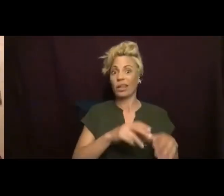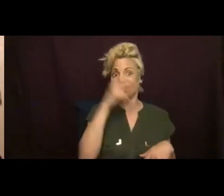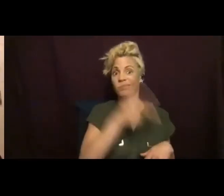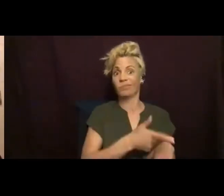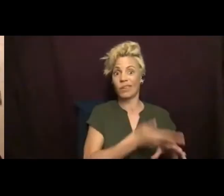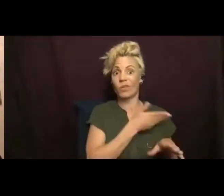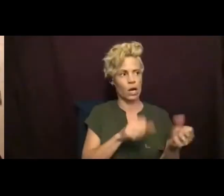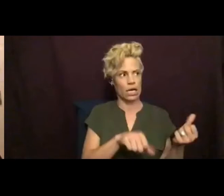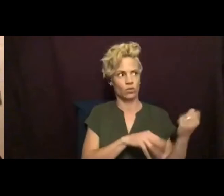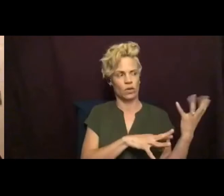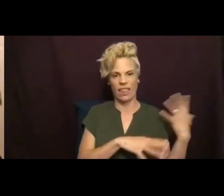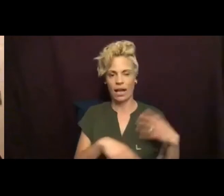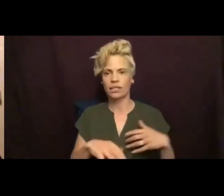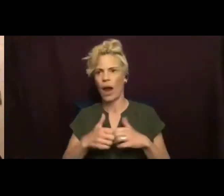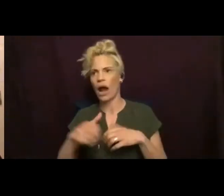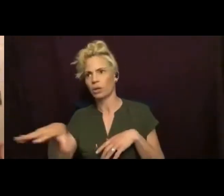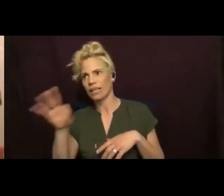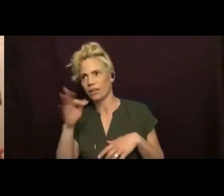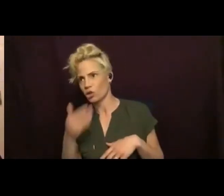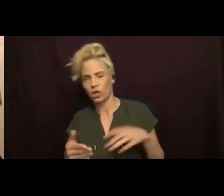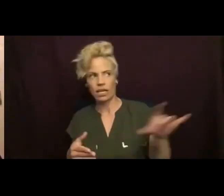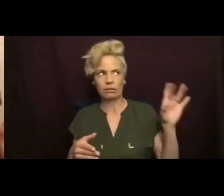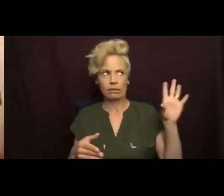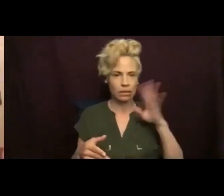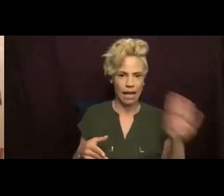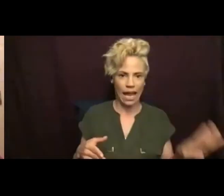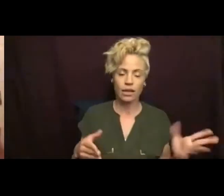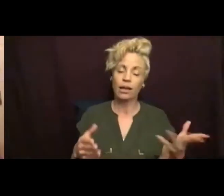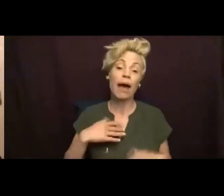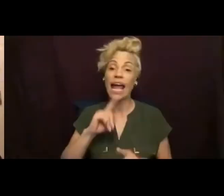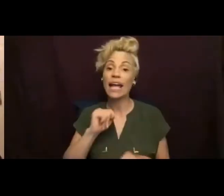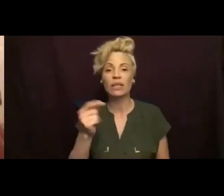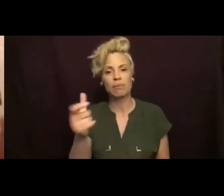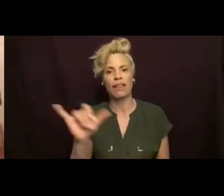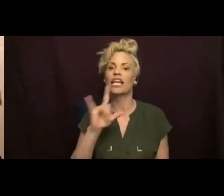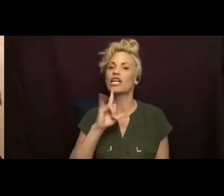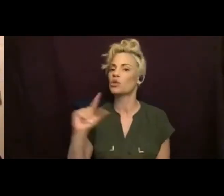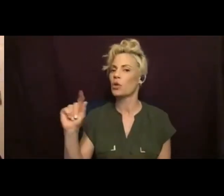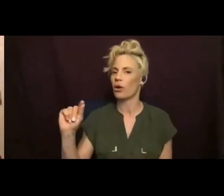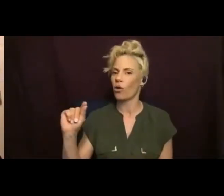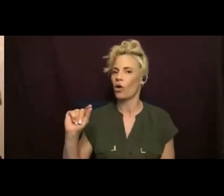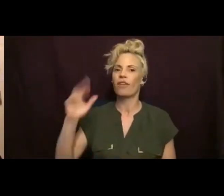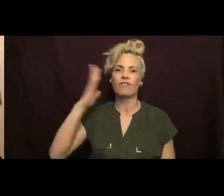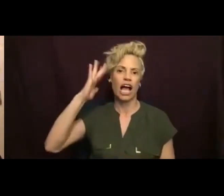of a 20-year-old philosophy student. We have to reorient our relationships to time and space.